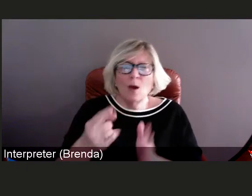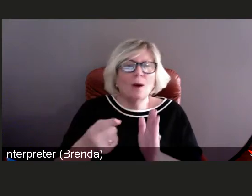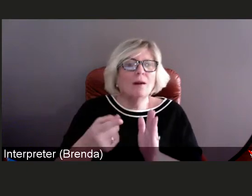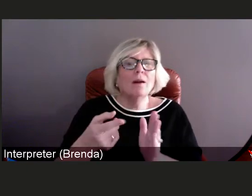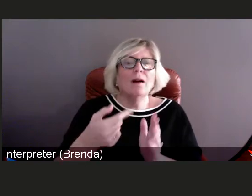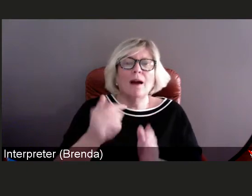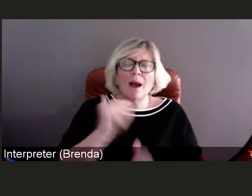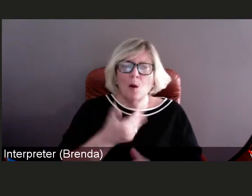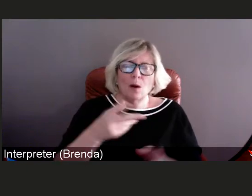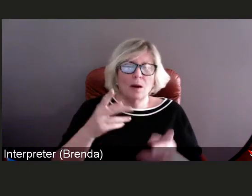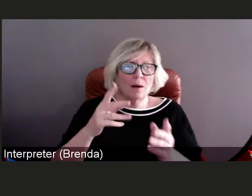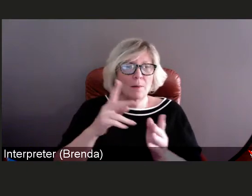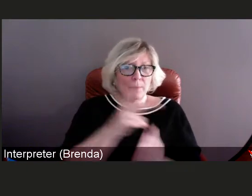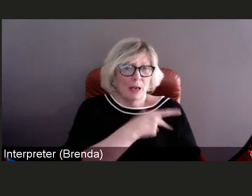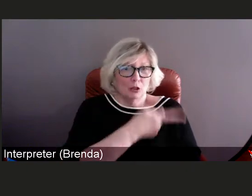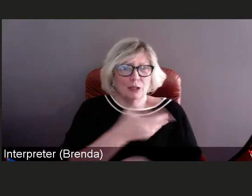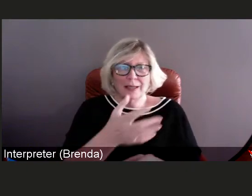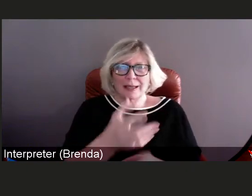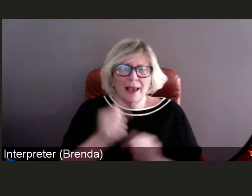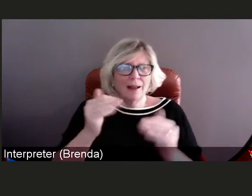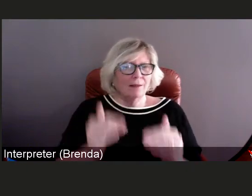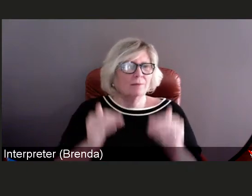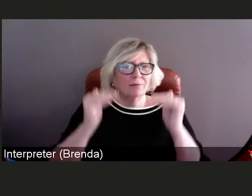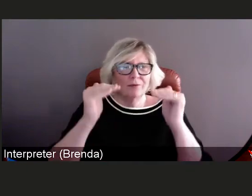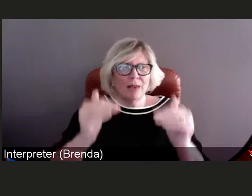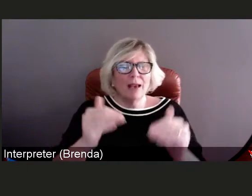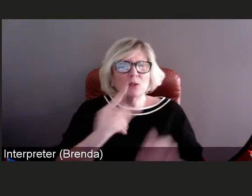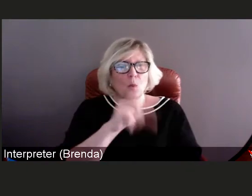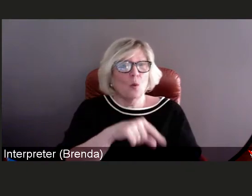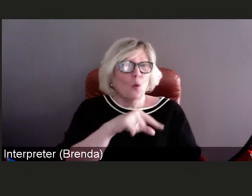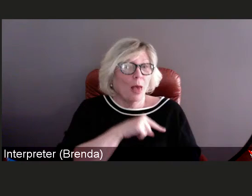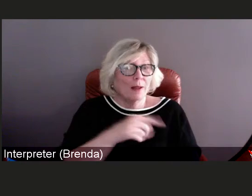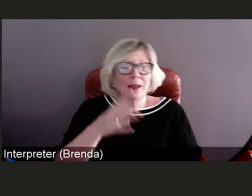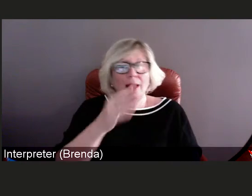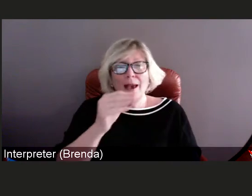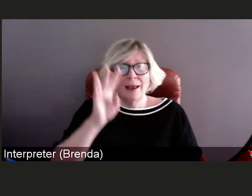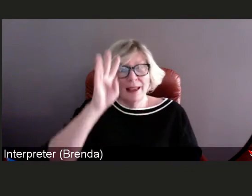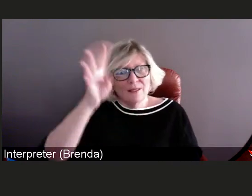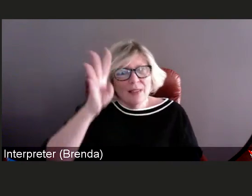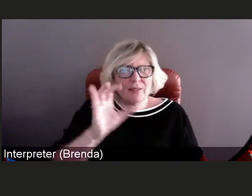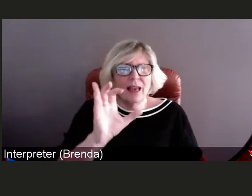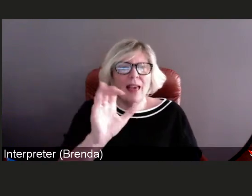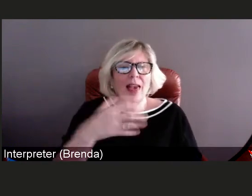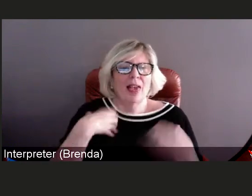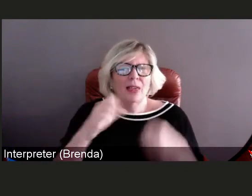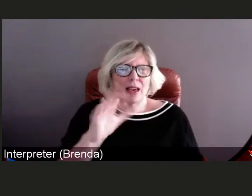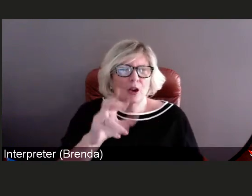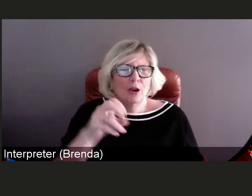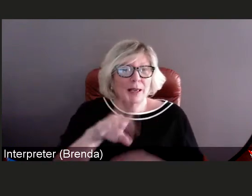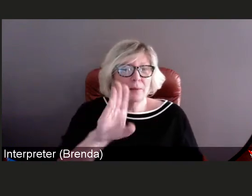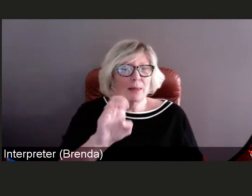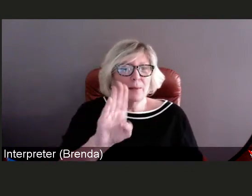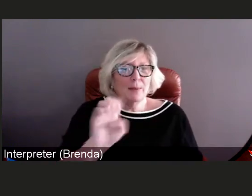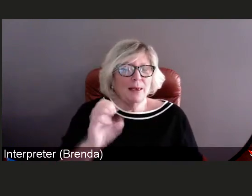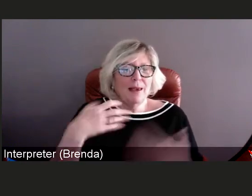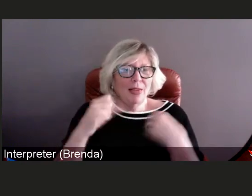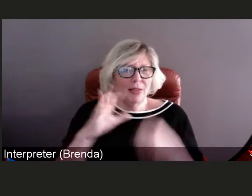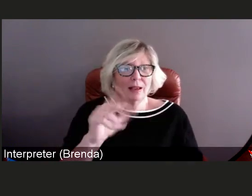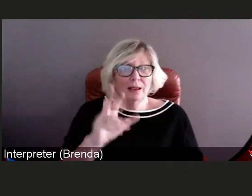advanced, safe quality care at Beebe Healthcare. The other thing we have always identified as a challenge